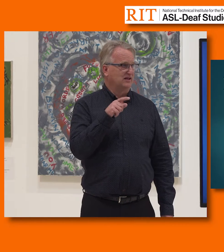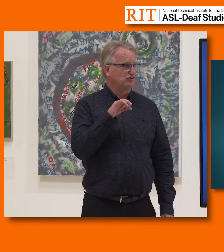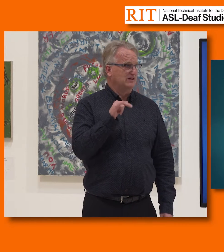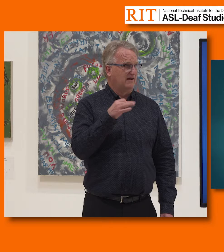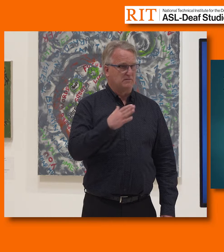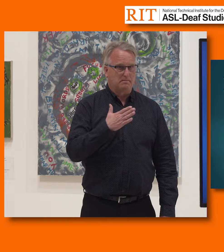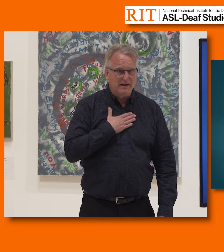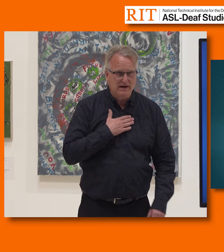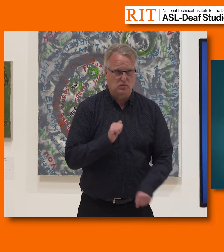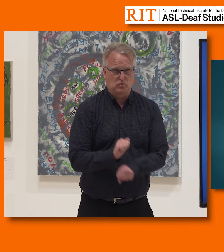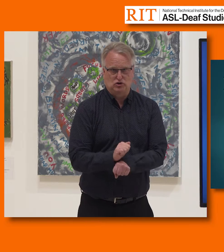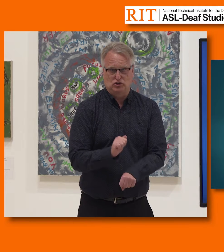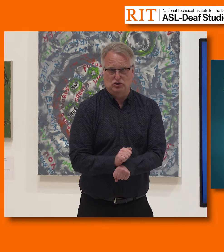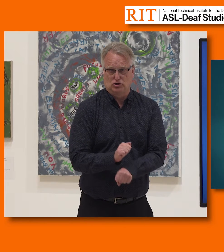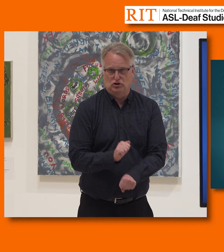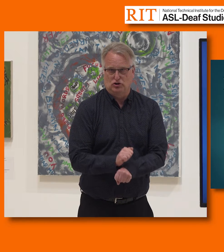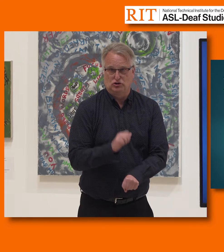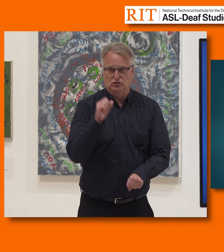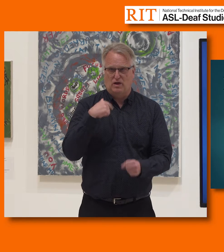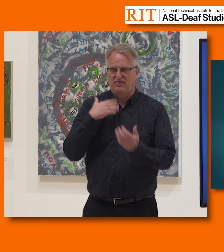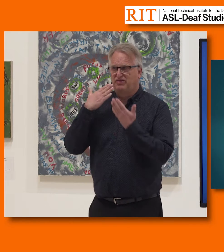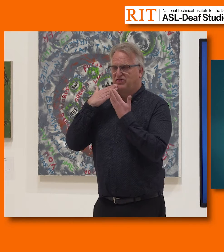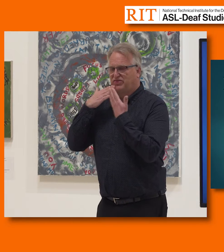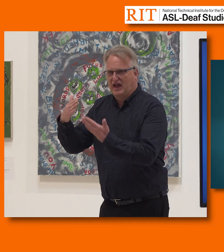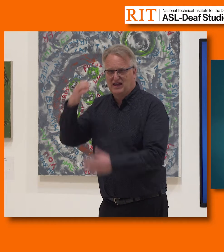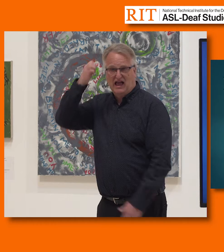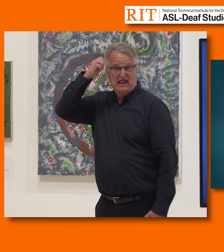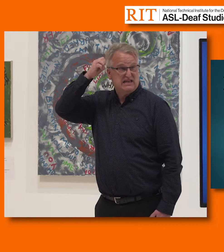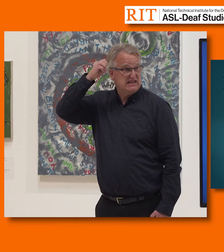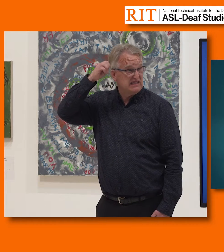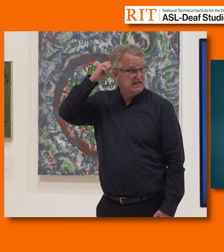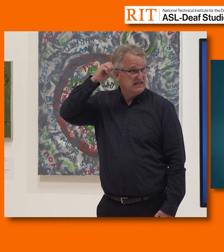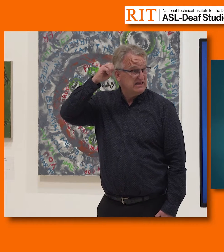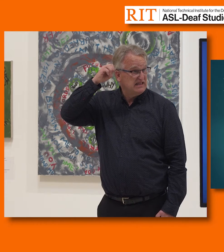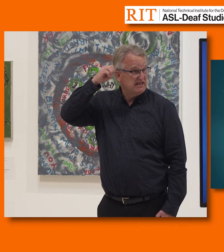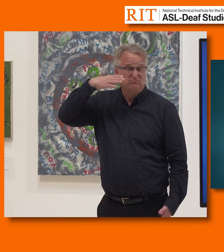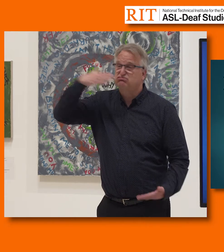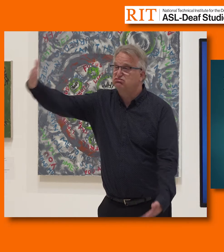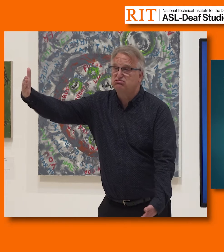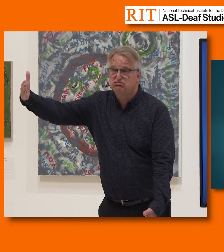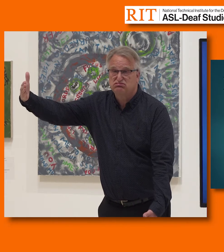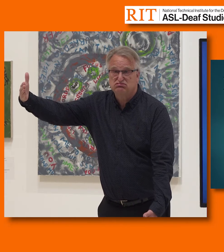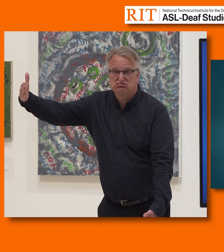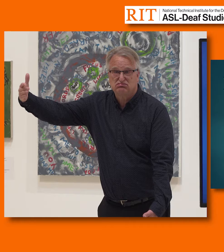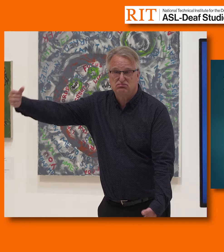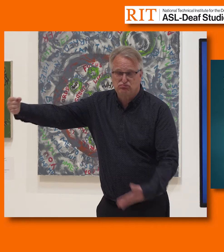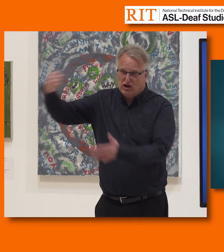I value my integrity and the integrity of my work. I'm so thankful and grateful to Ellie Rosenfield